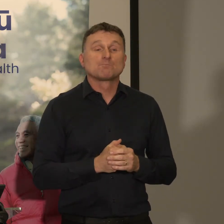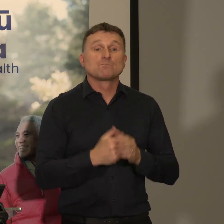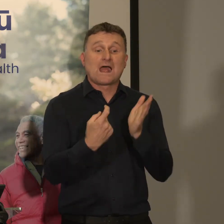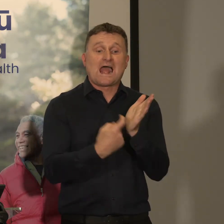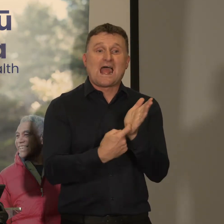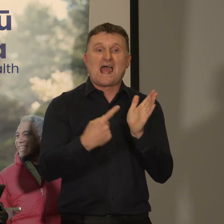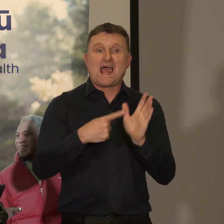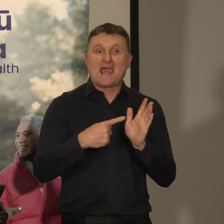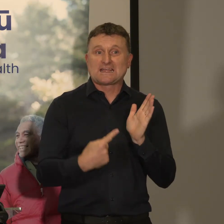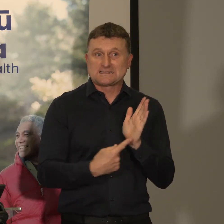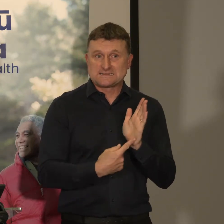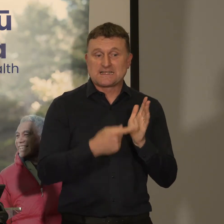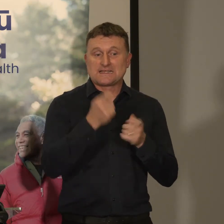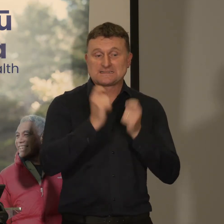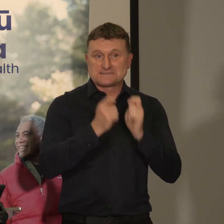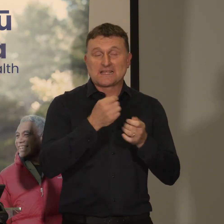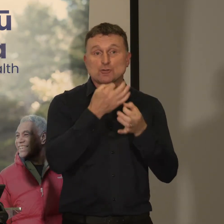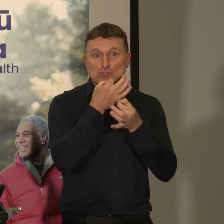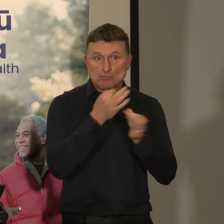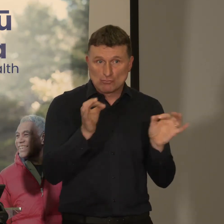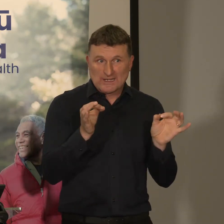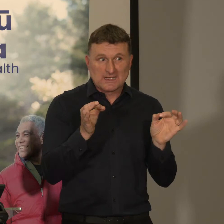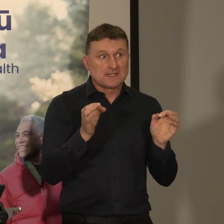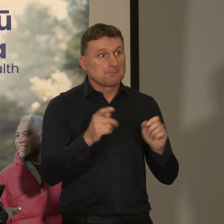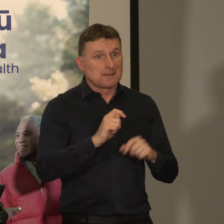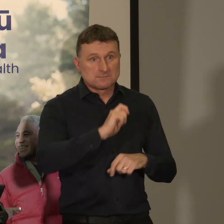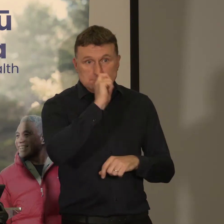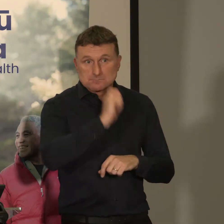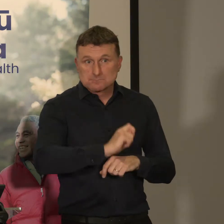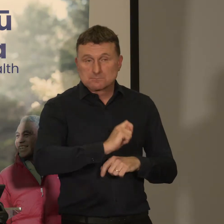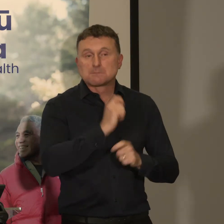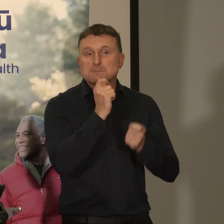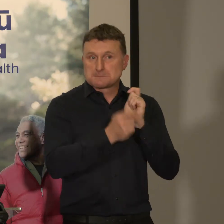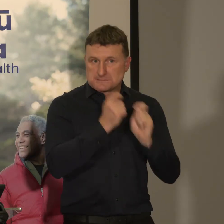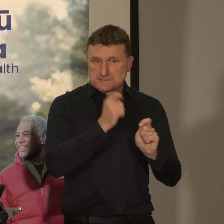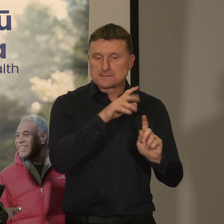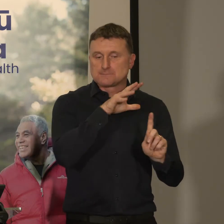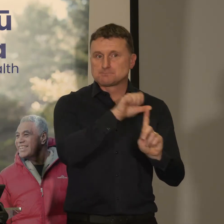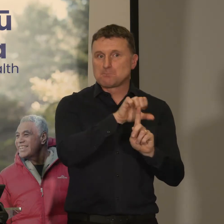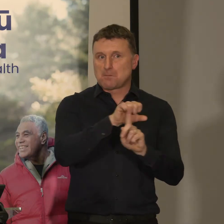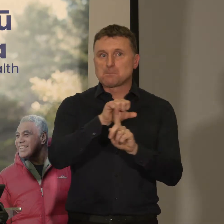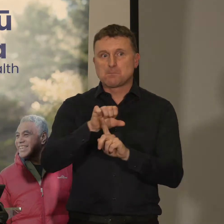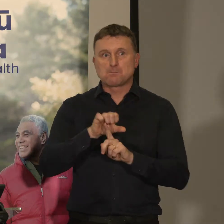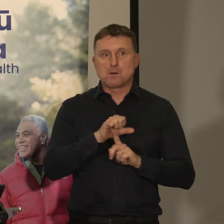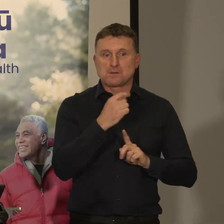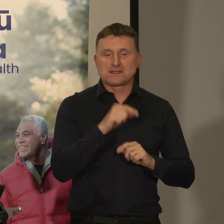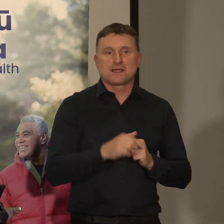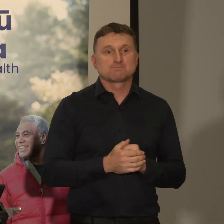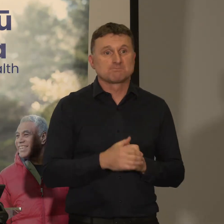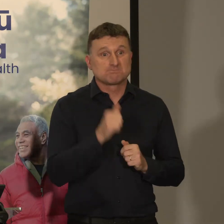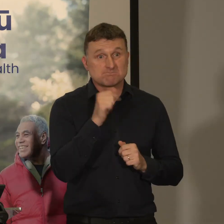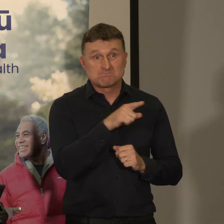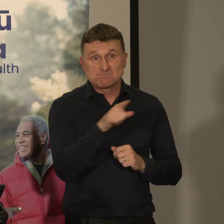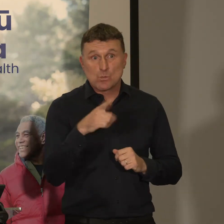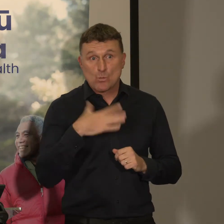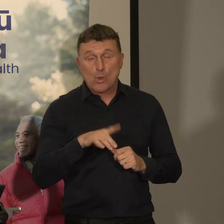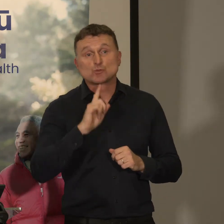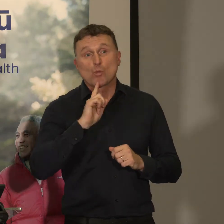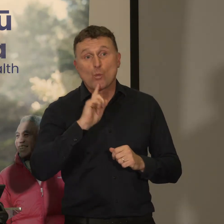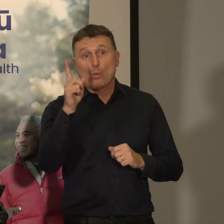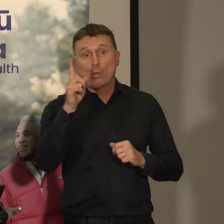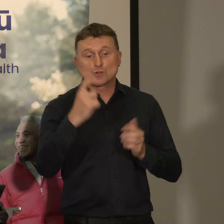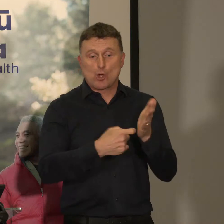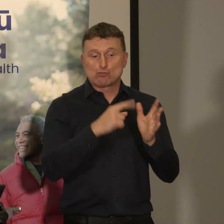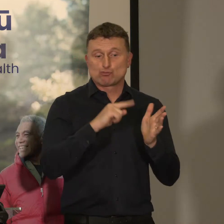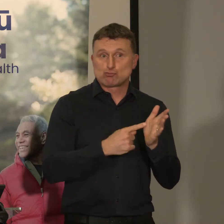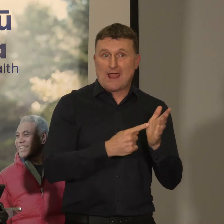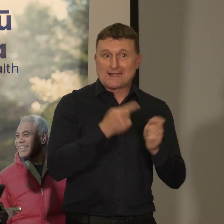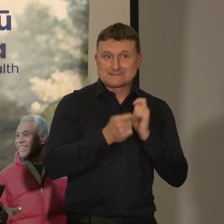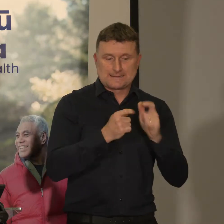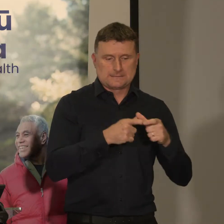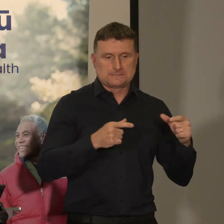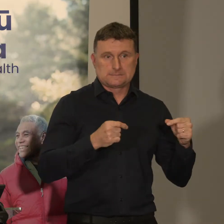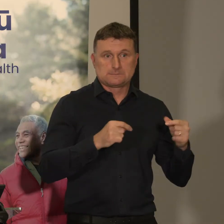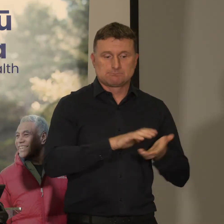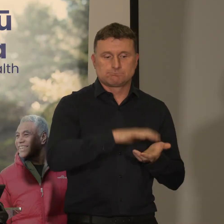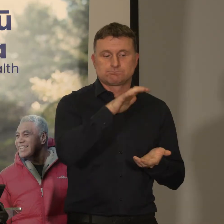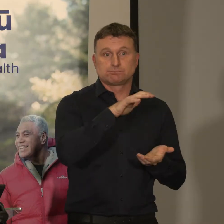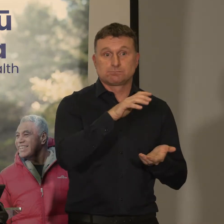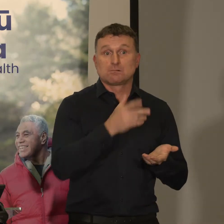tests remain free and continue